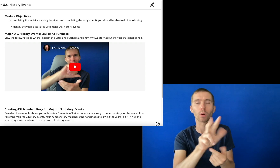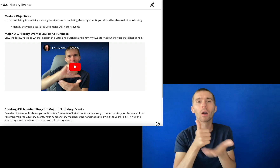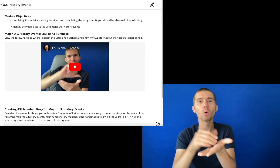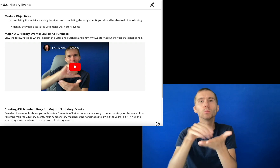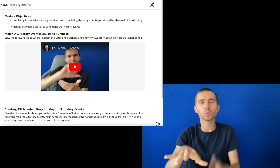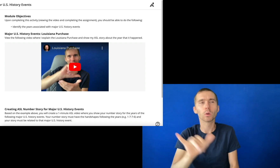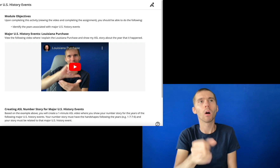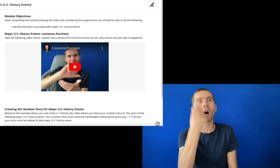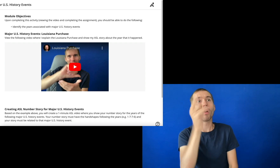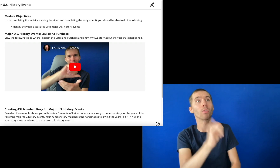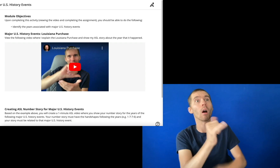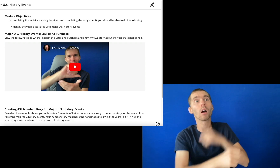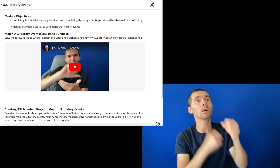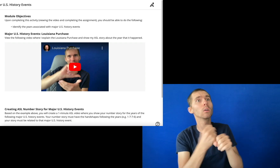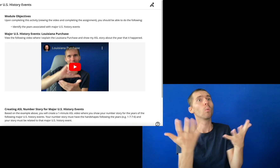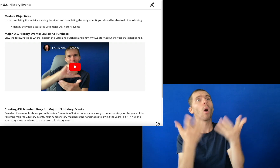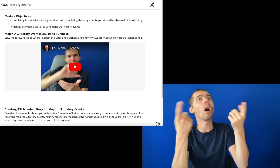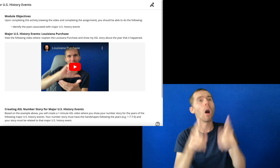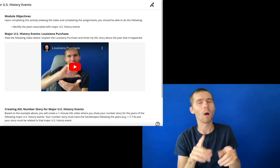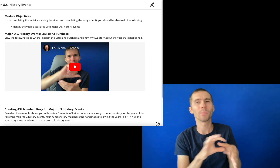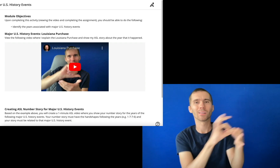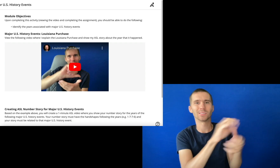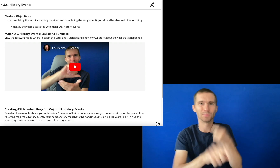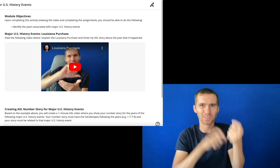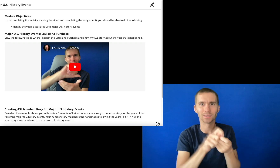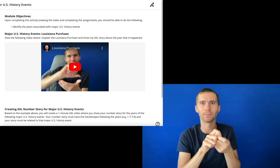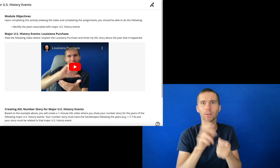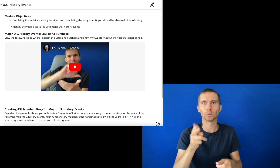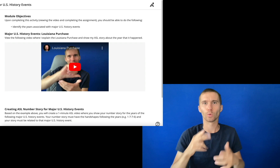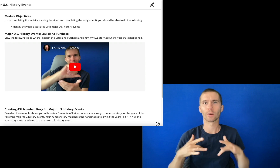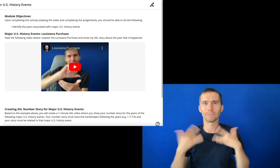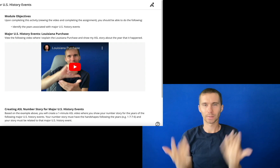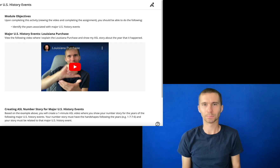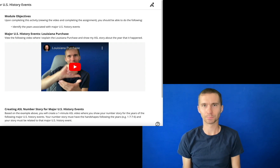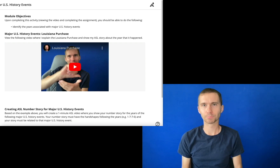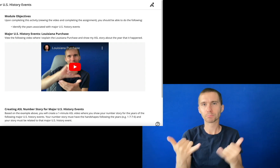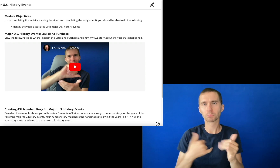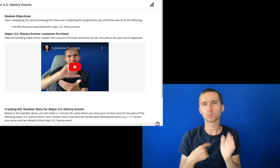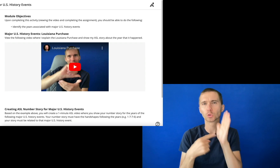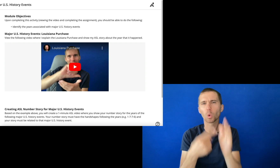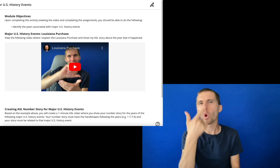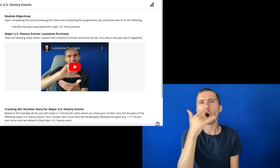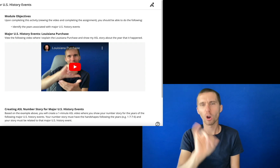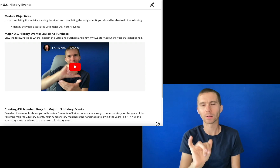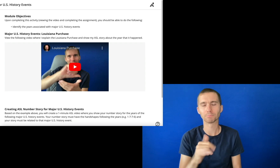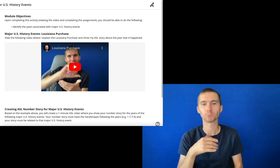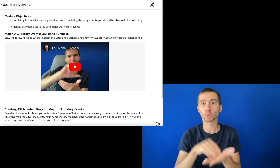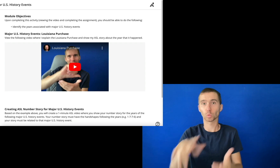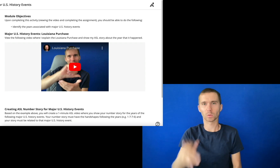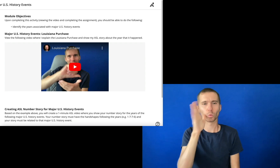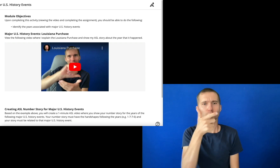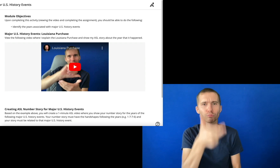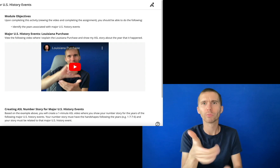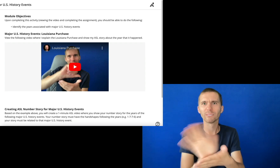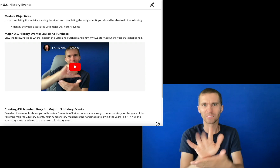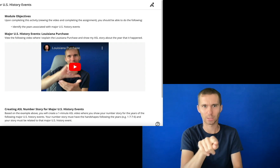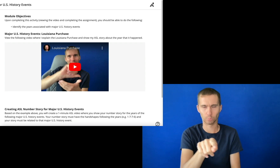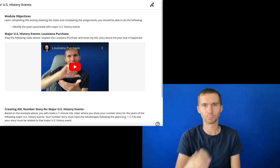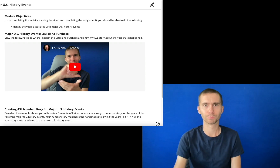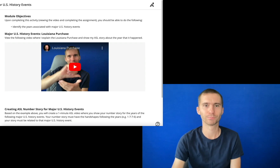With that ASL number story, students are able to associate the year with a specific historical event. Now, I'm going to show you an example video of this bilingual strategy.